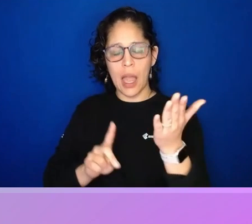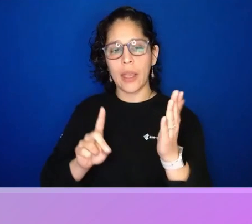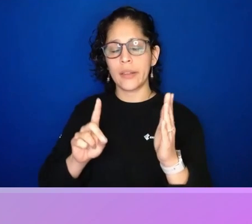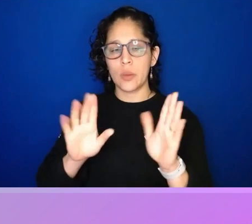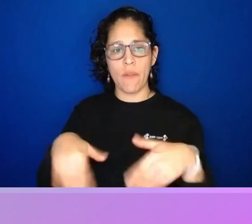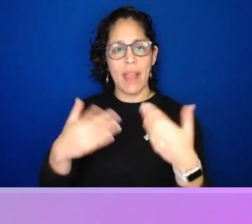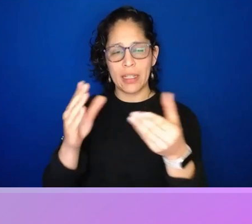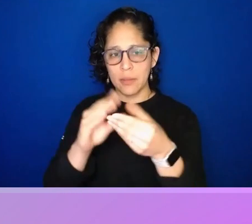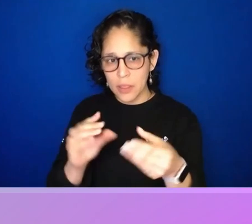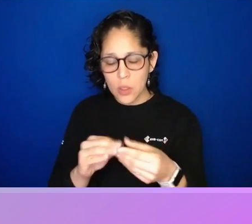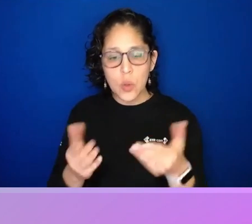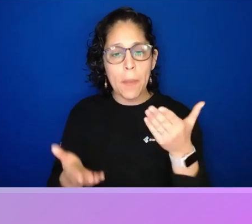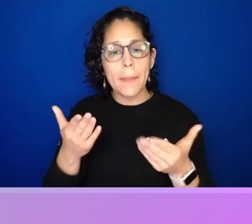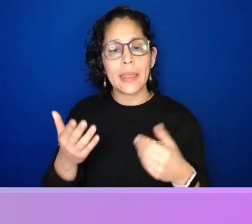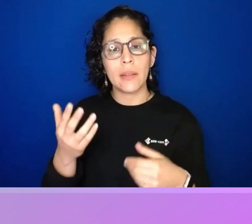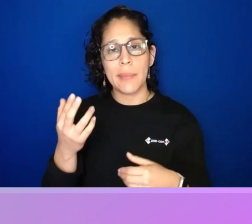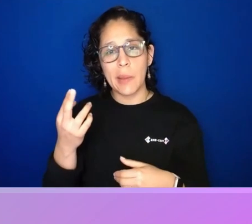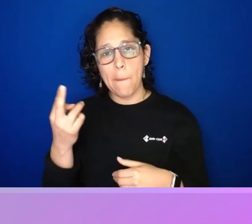people to understand which color combinations are going